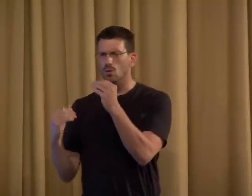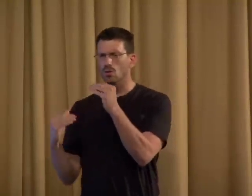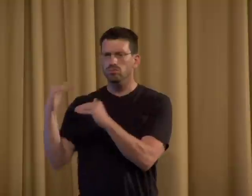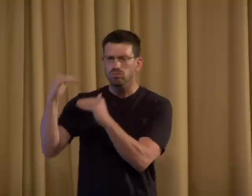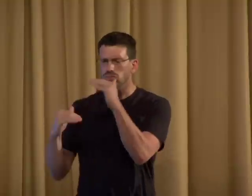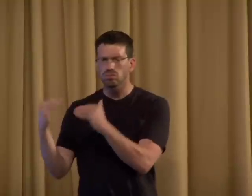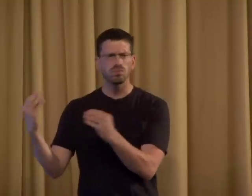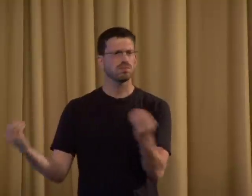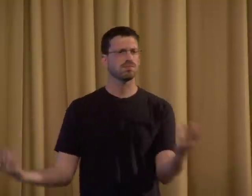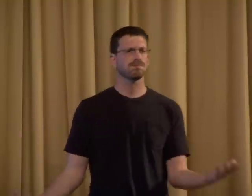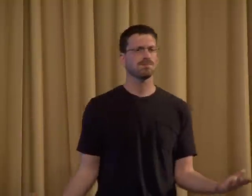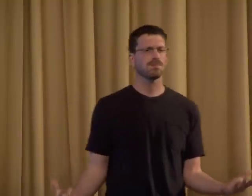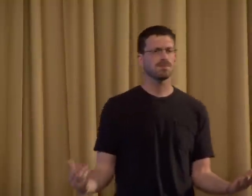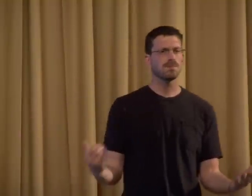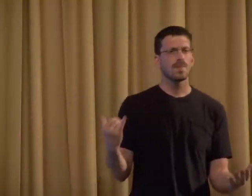Are we equal to hearing people? Less than them? More? But if get stuck in that thinking we will lose the connection, the oneness. There's no answer there.